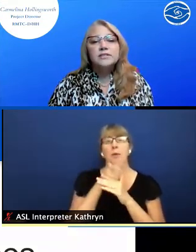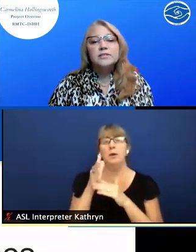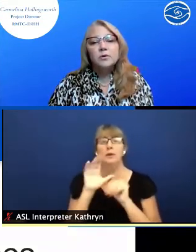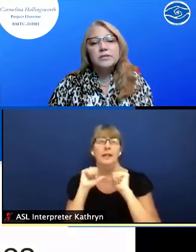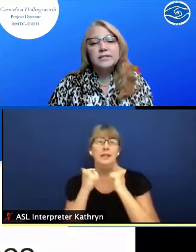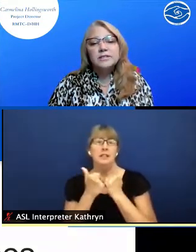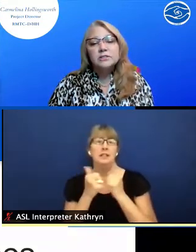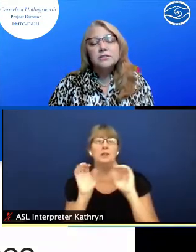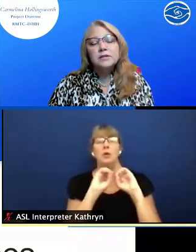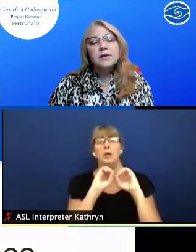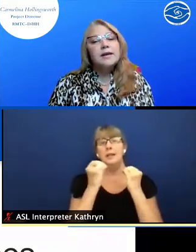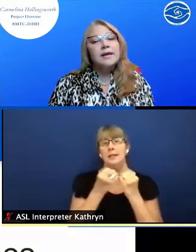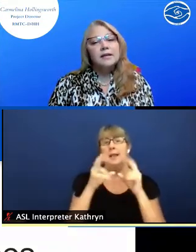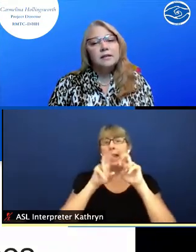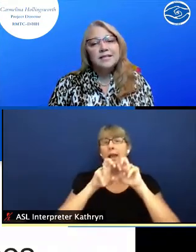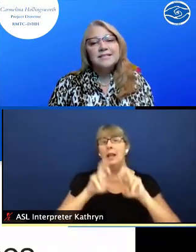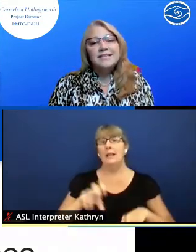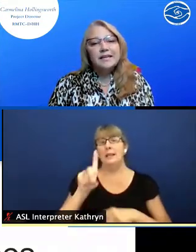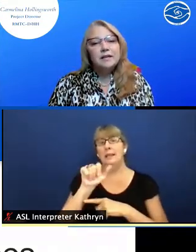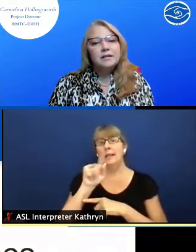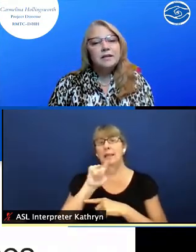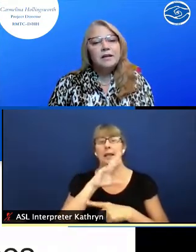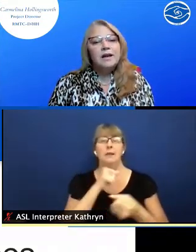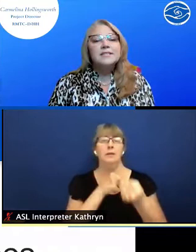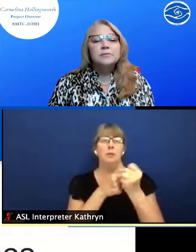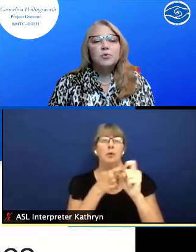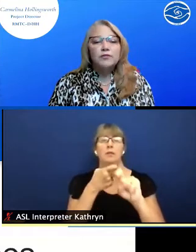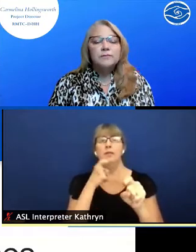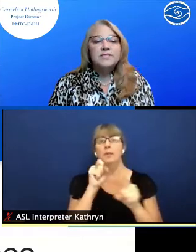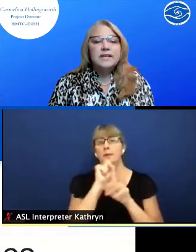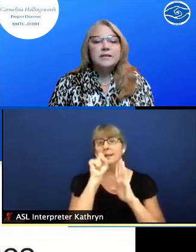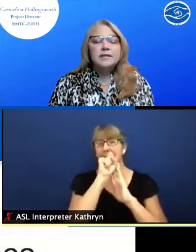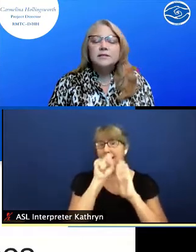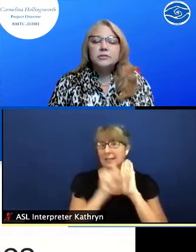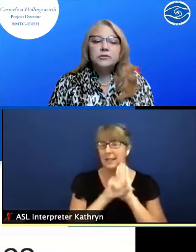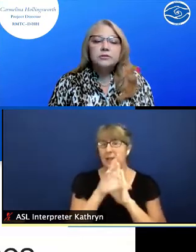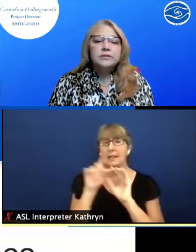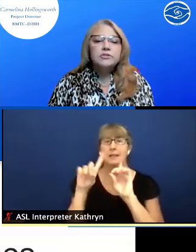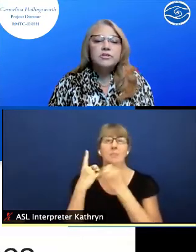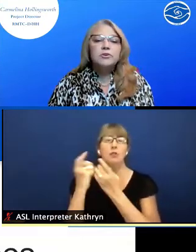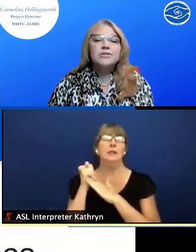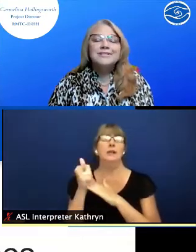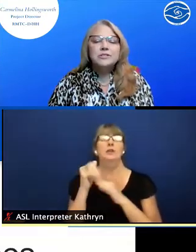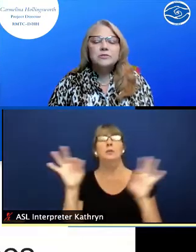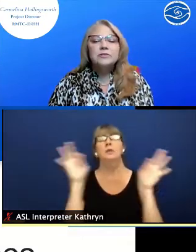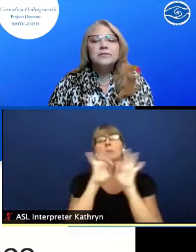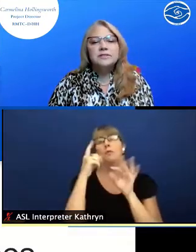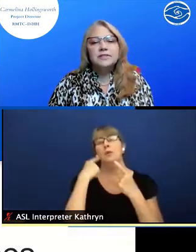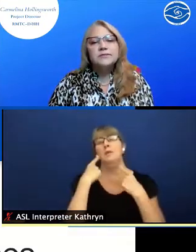and organizations, analyzing data and support from state and district leadership are essential to successful